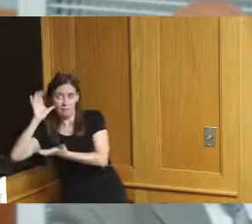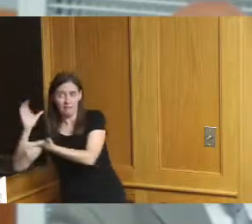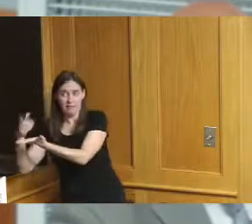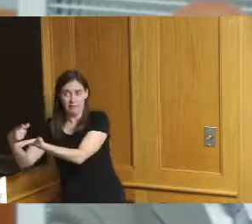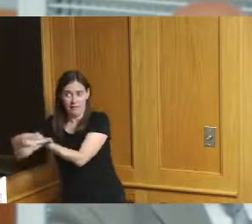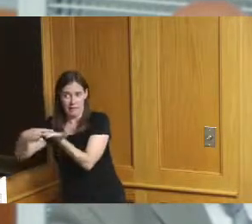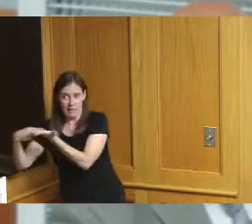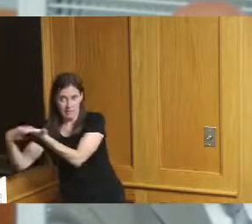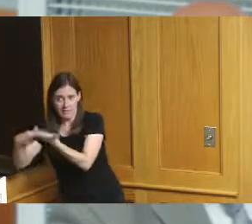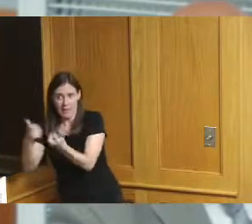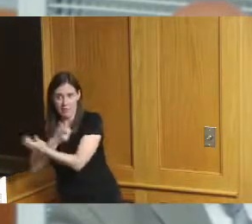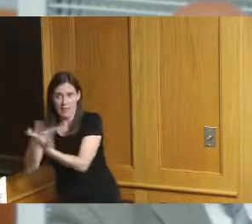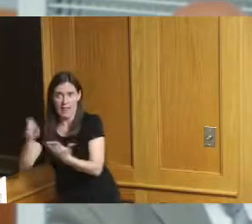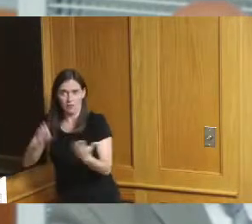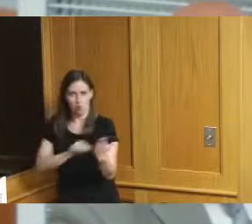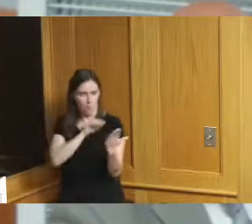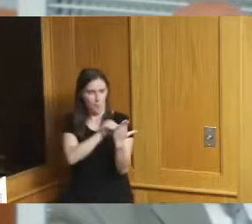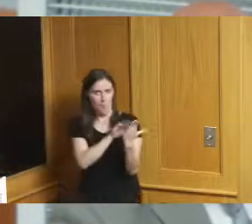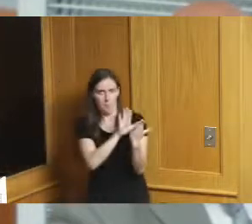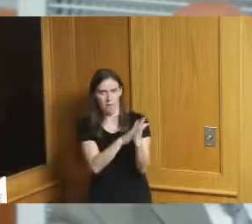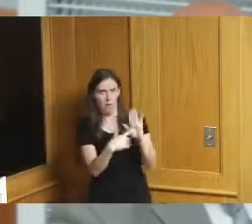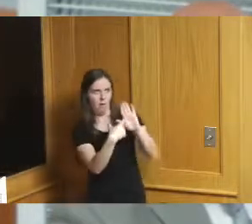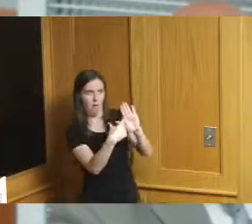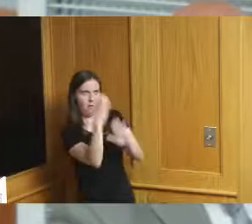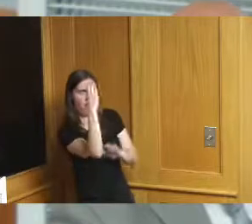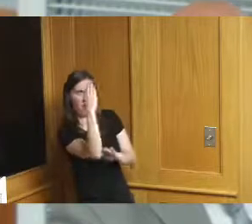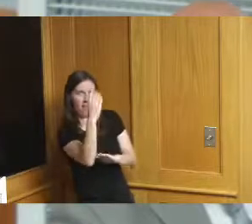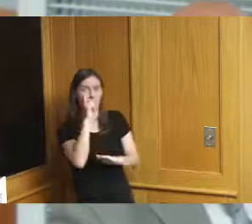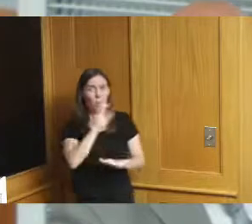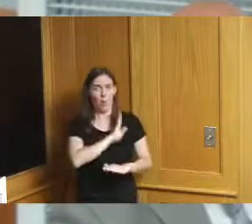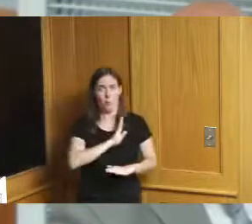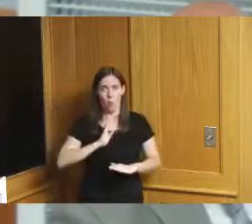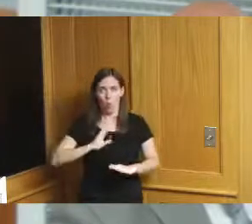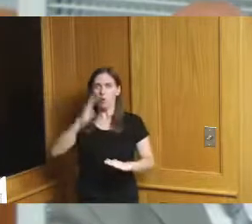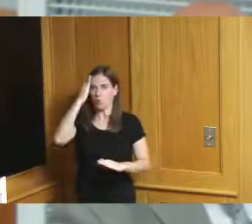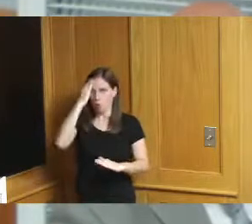board knows what the public has said and again they then have the ability to direct us to do